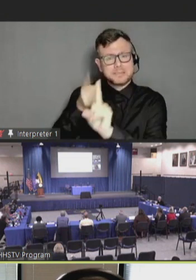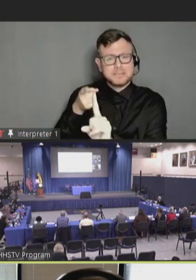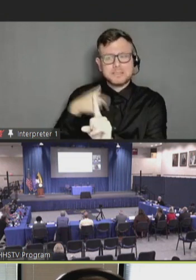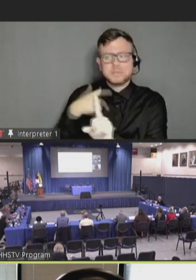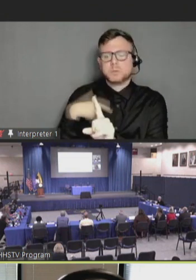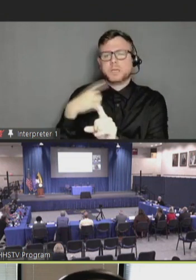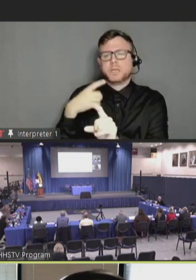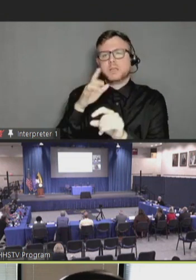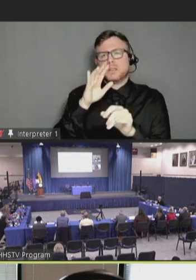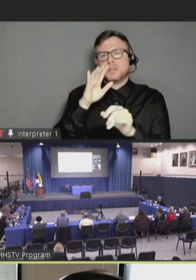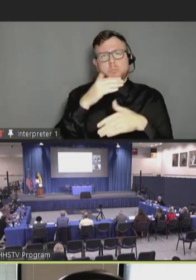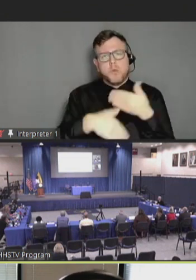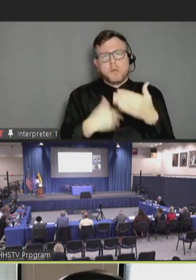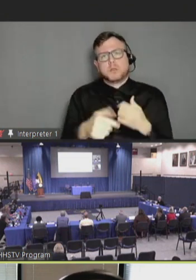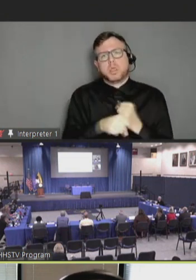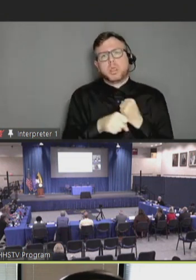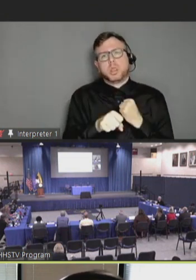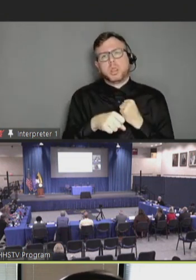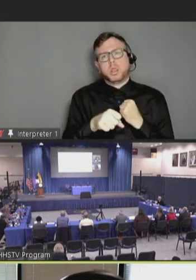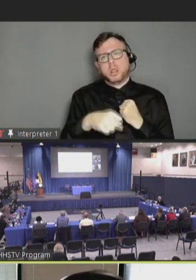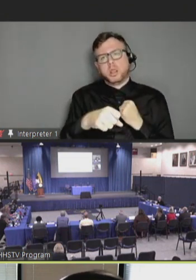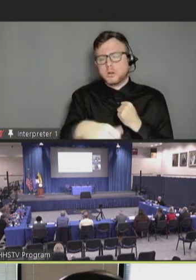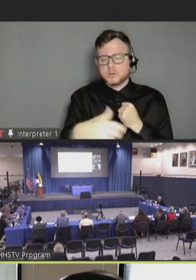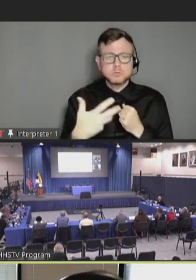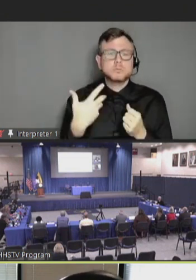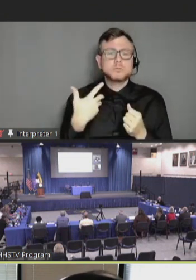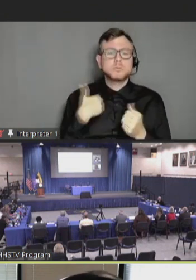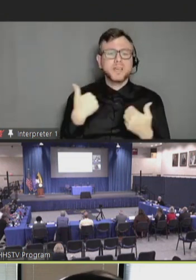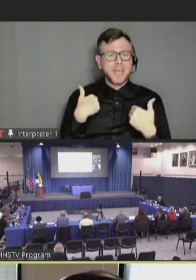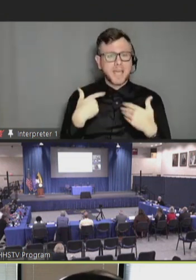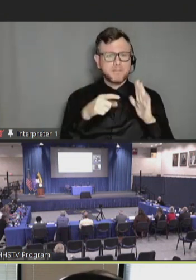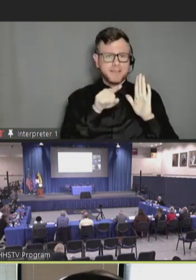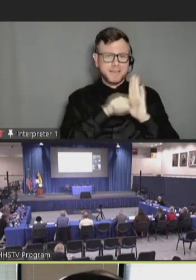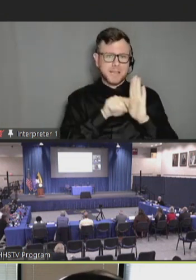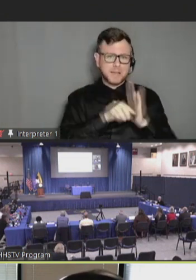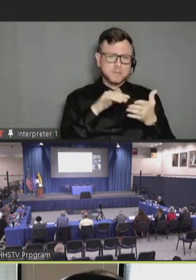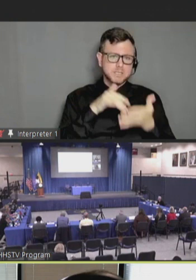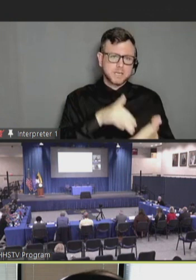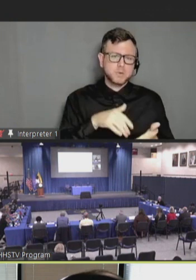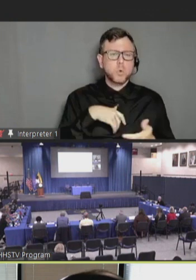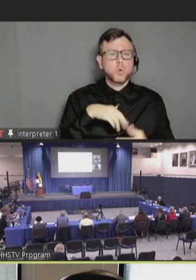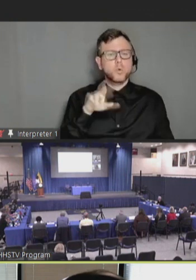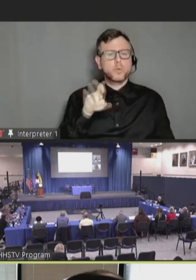And then when we have these what I'd call negative studies or reassuring studies, they